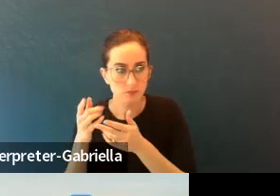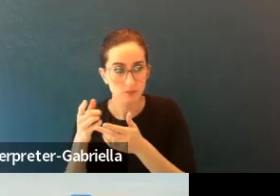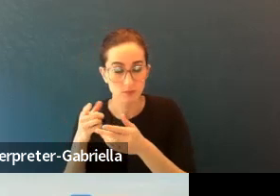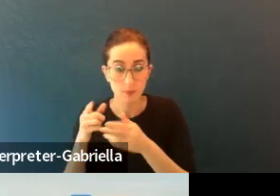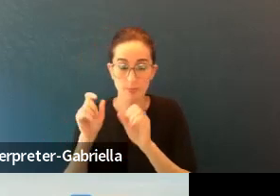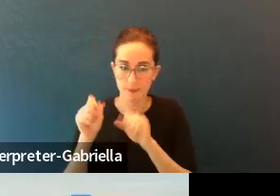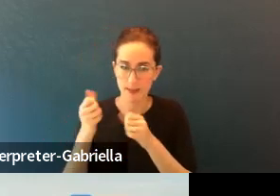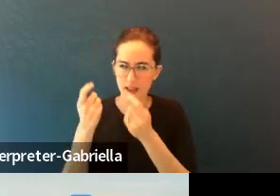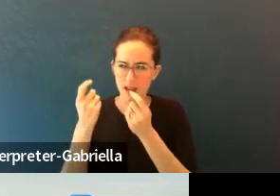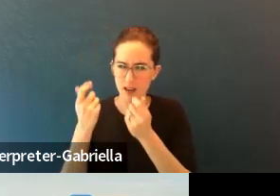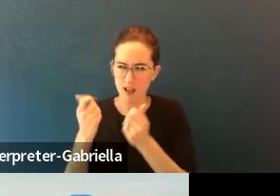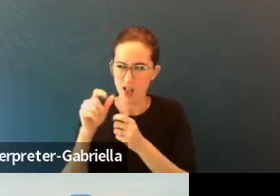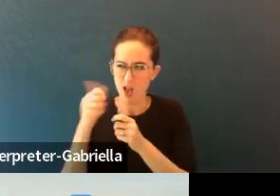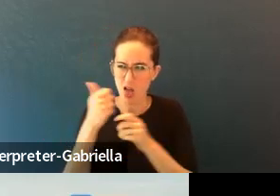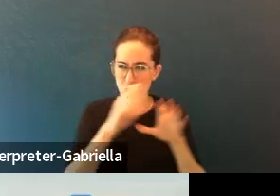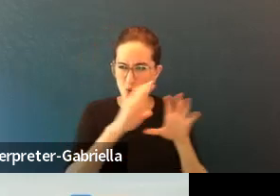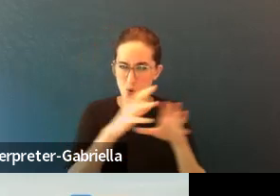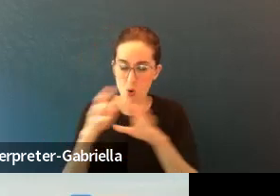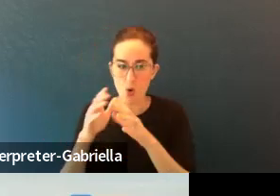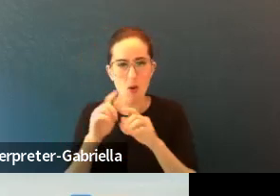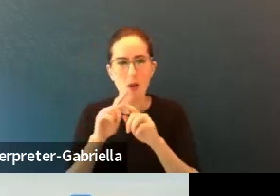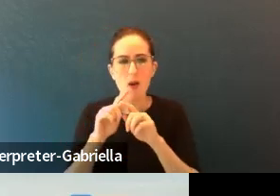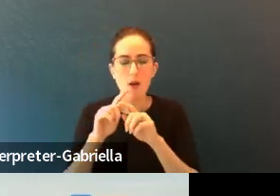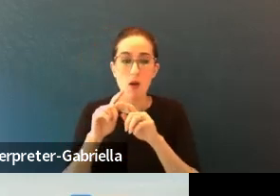not at your individual actions, but you can look at the overall course